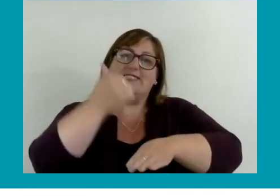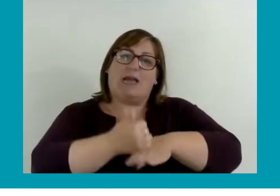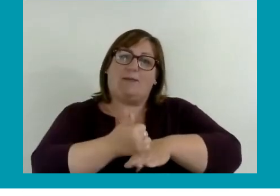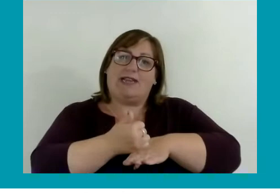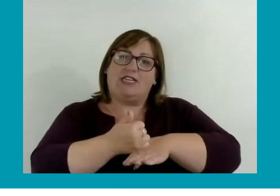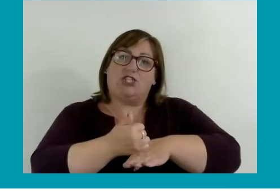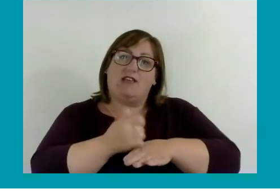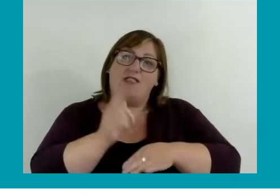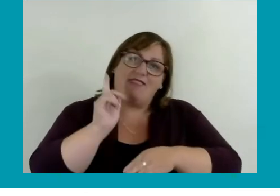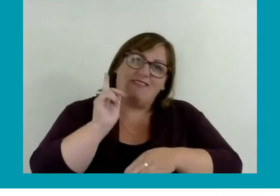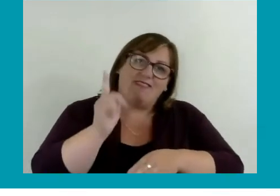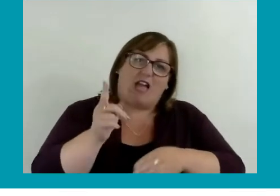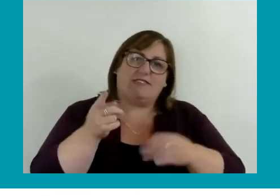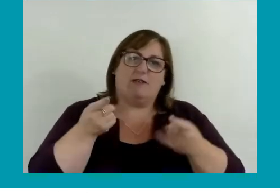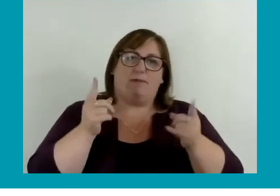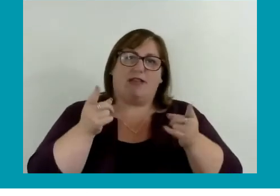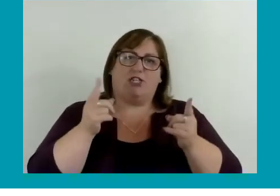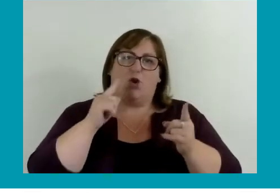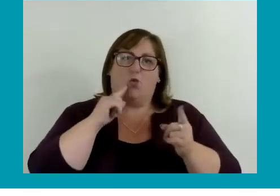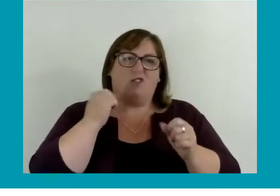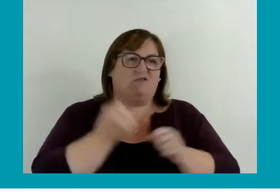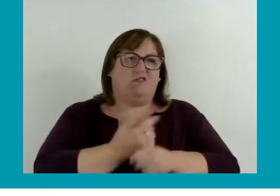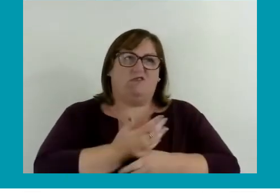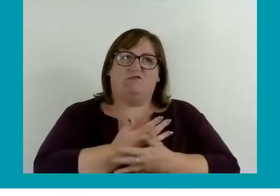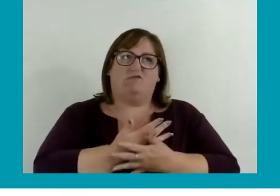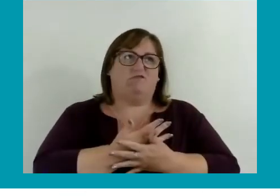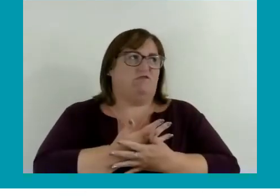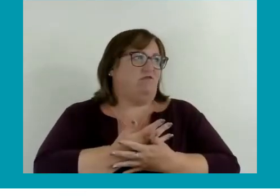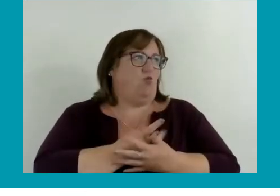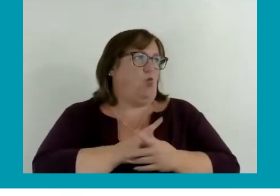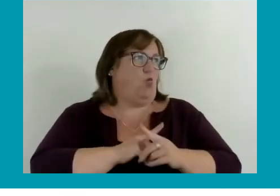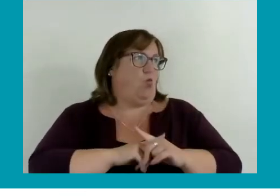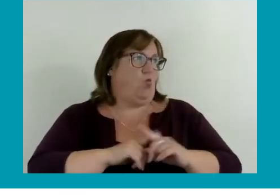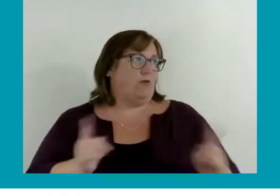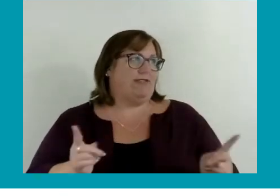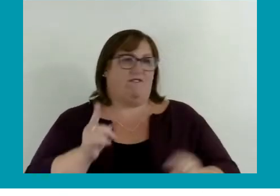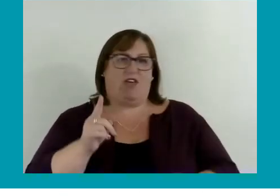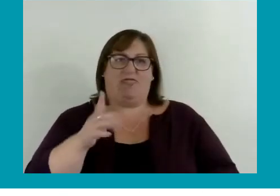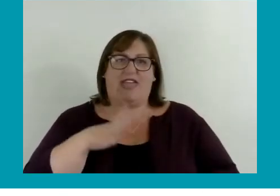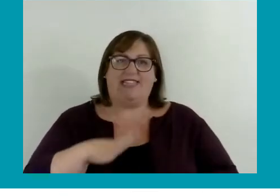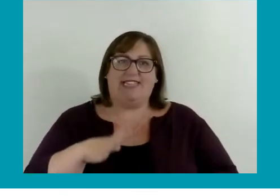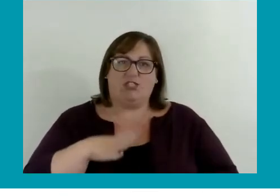can to ensure that partner has what they need sometimes they will come to us we may have to